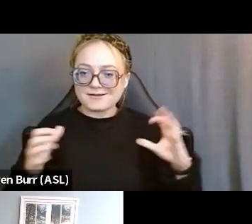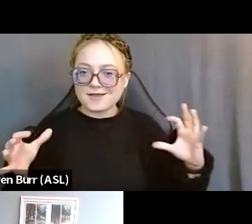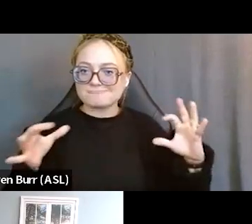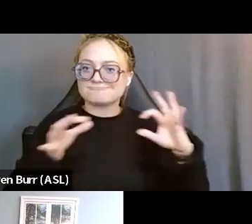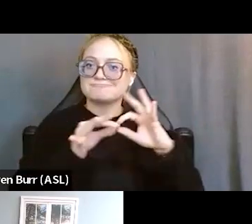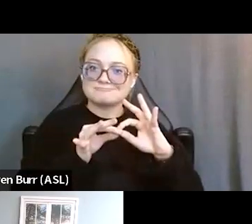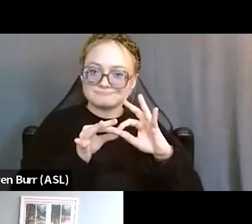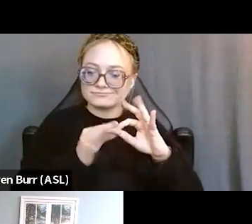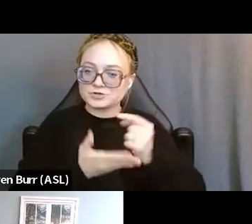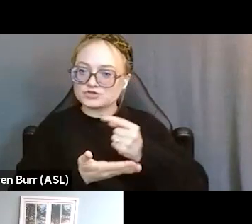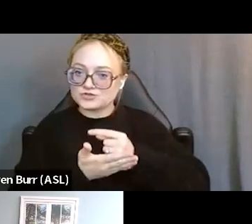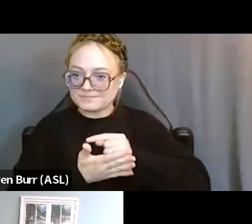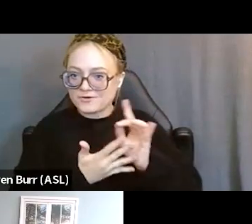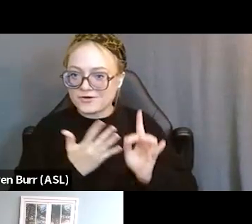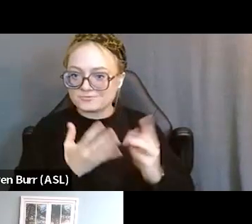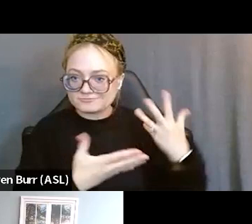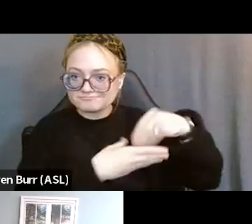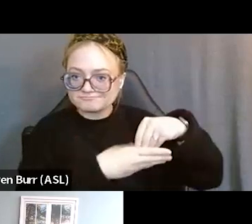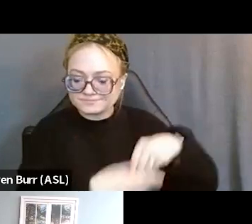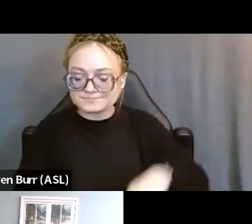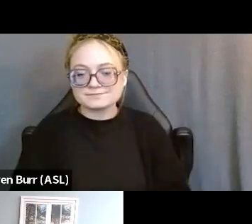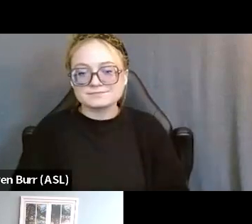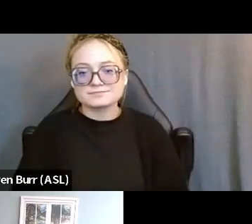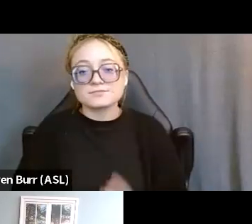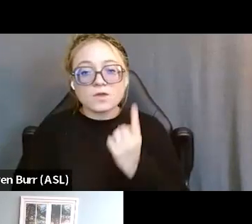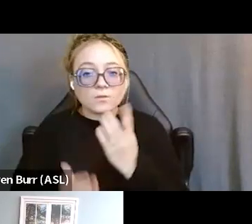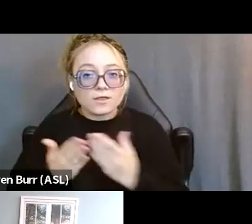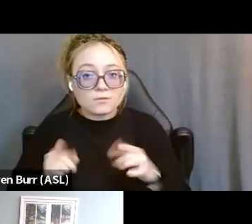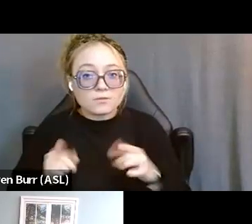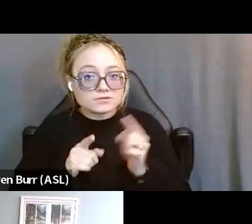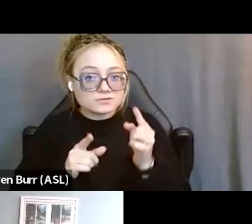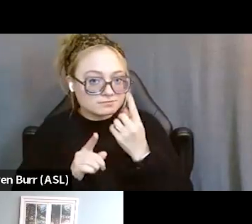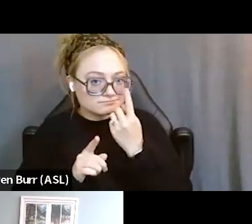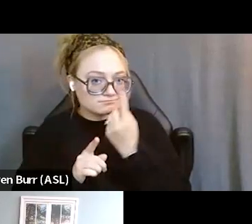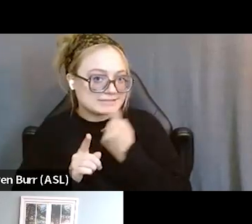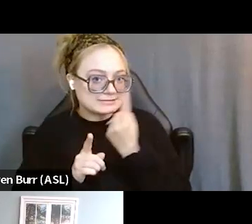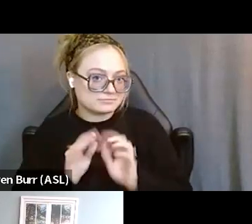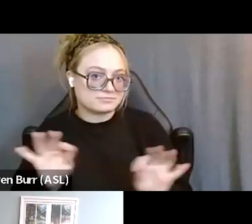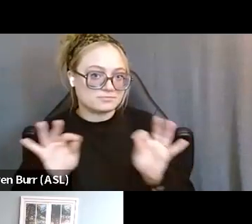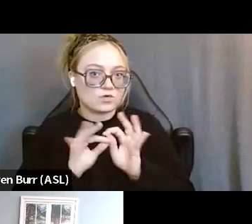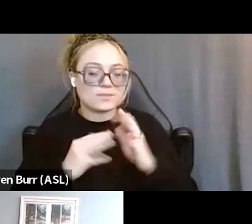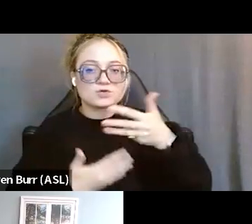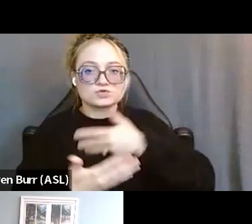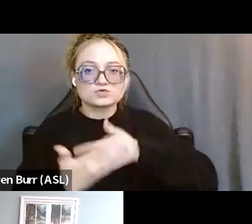And one of the things that's also important to consider is like any social barriers, like Missy was saying,